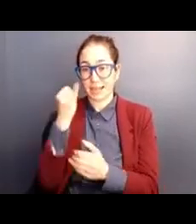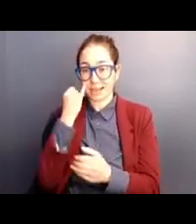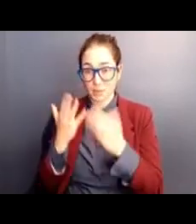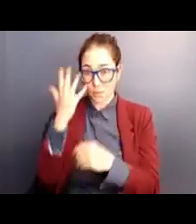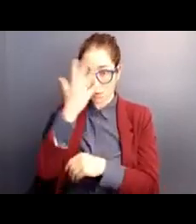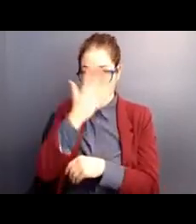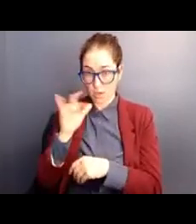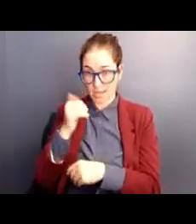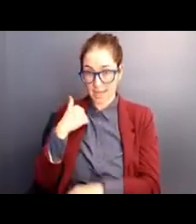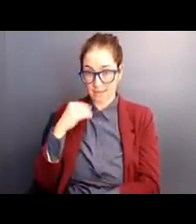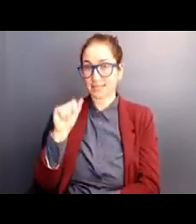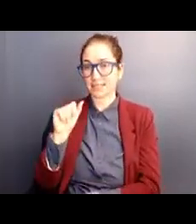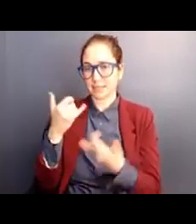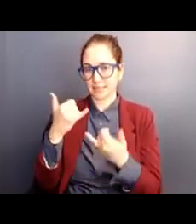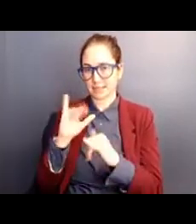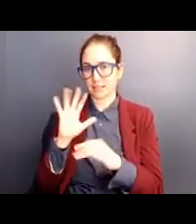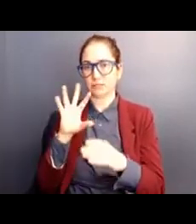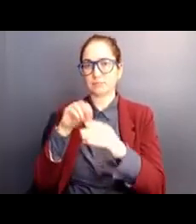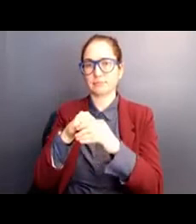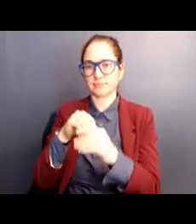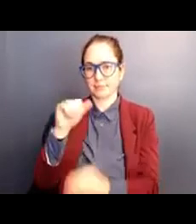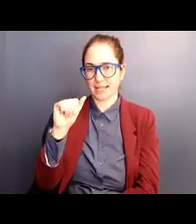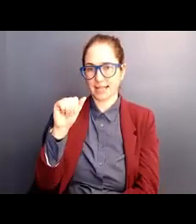you're still covered under the ADA. This is a huge category of